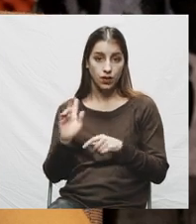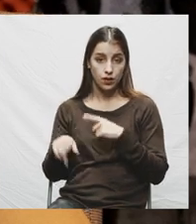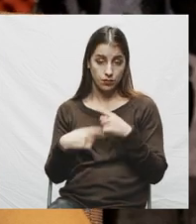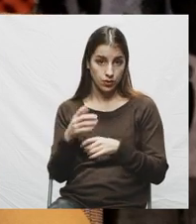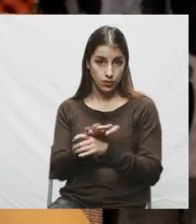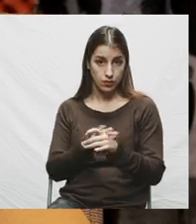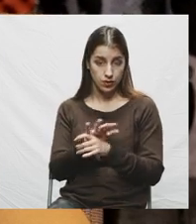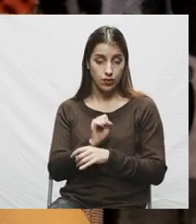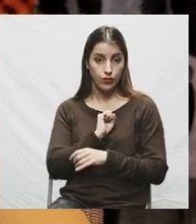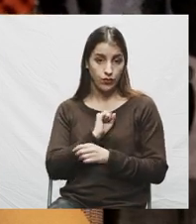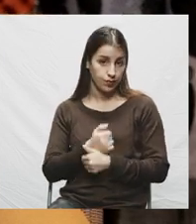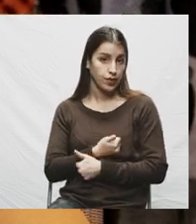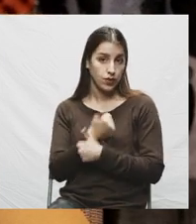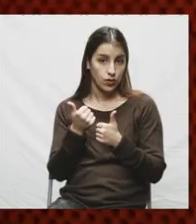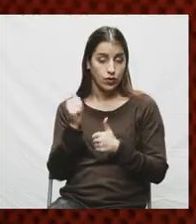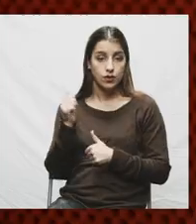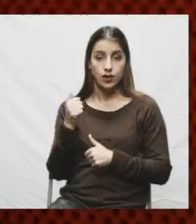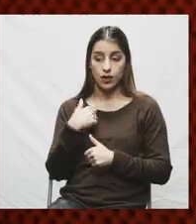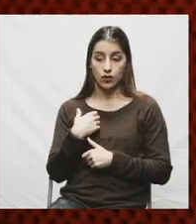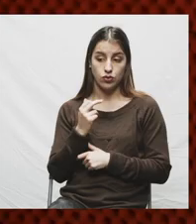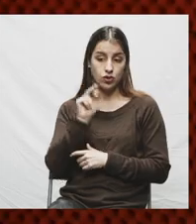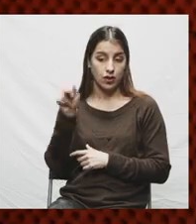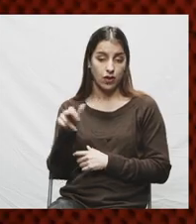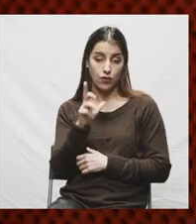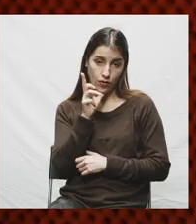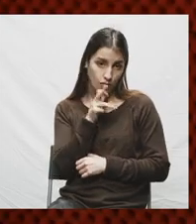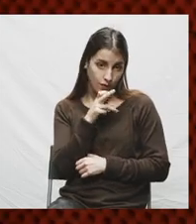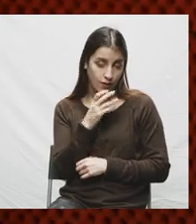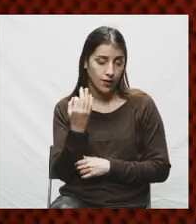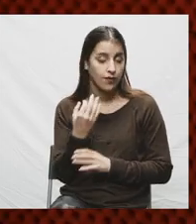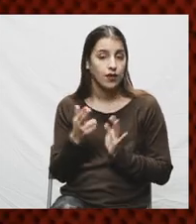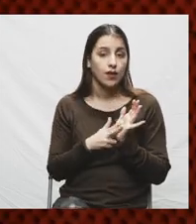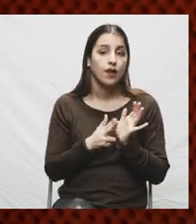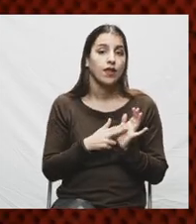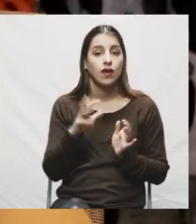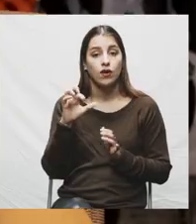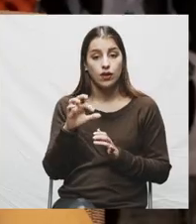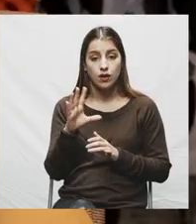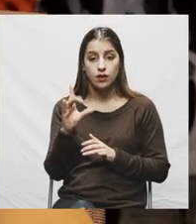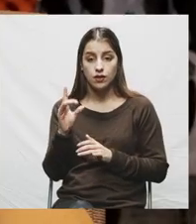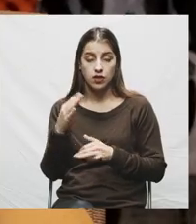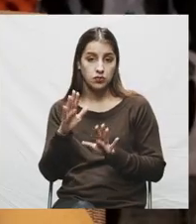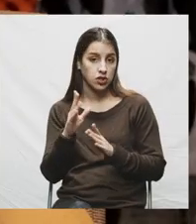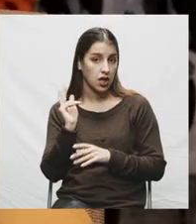after that, almost tragical, arrival my situation got better, in… 1986,